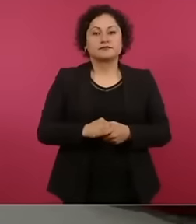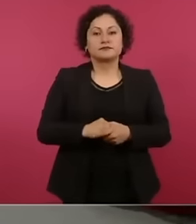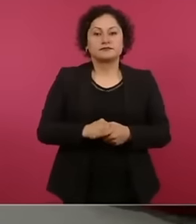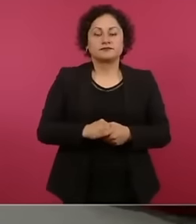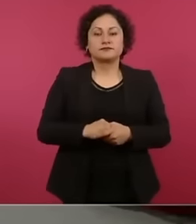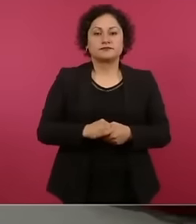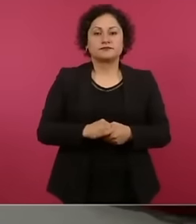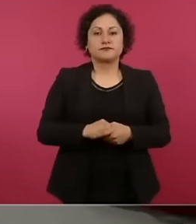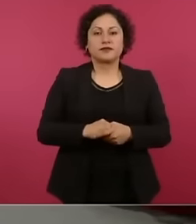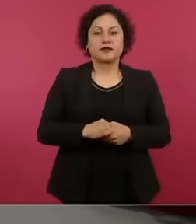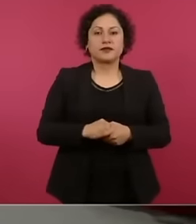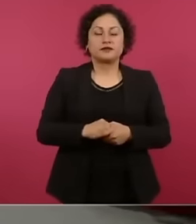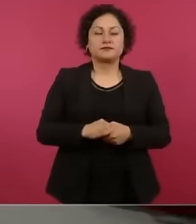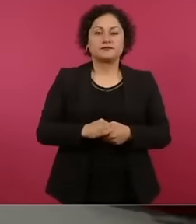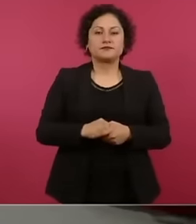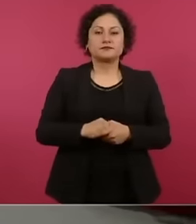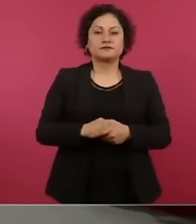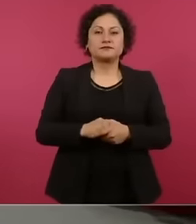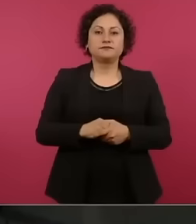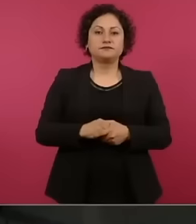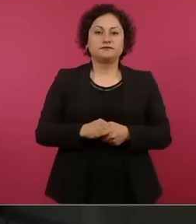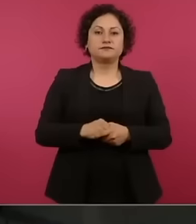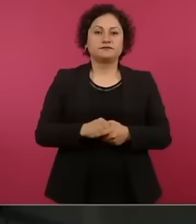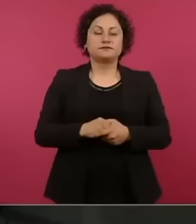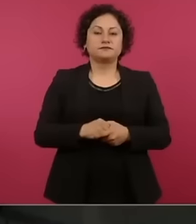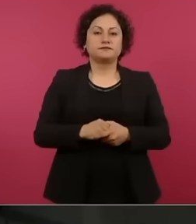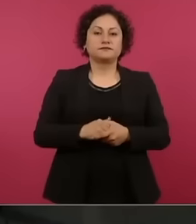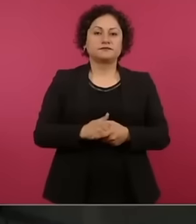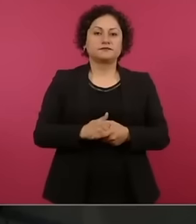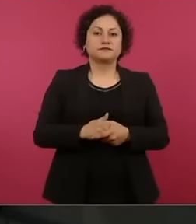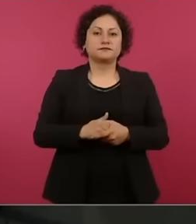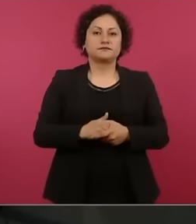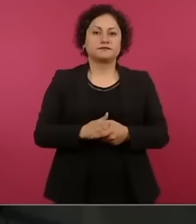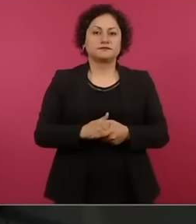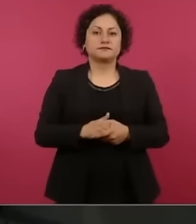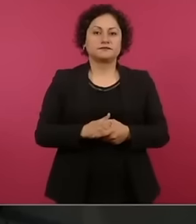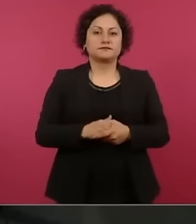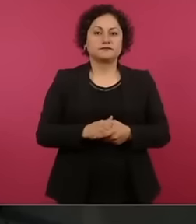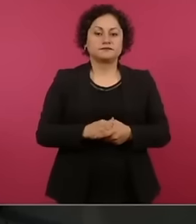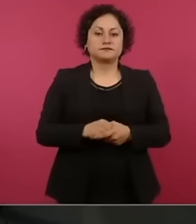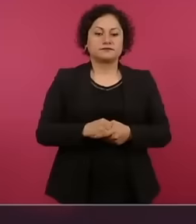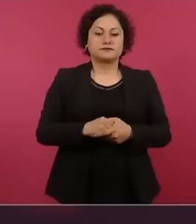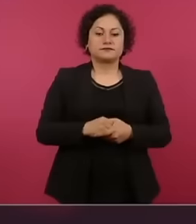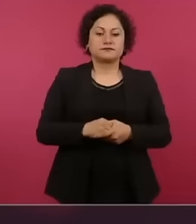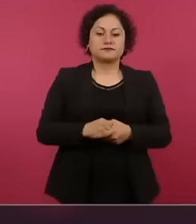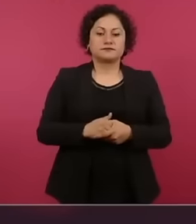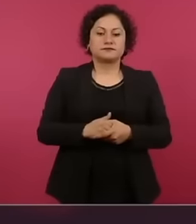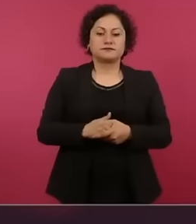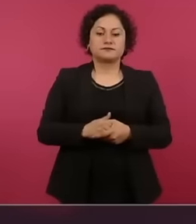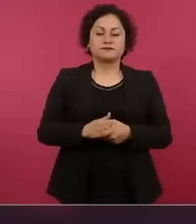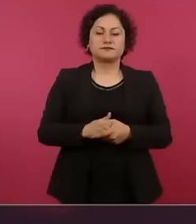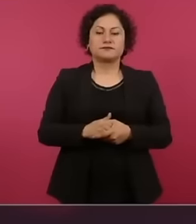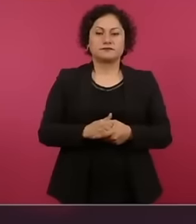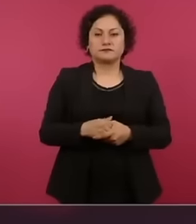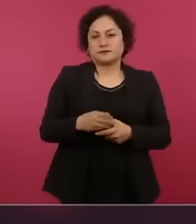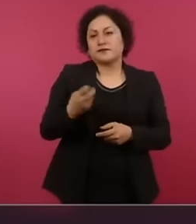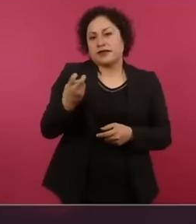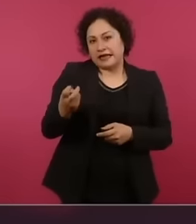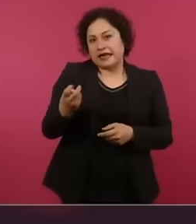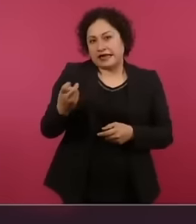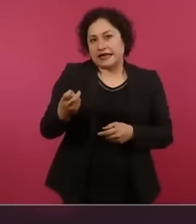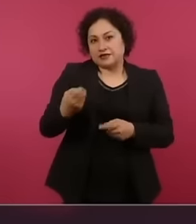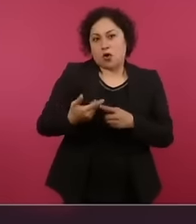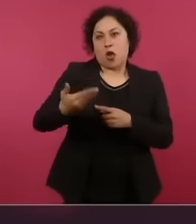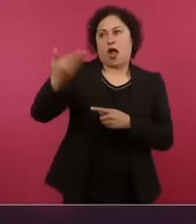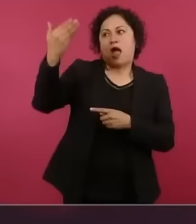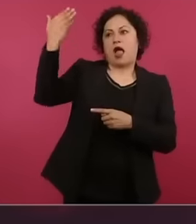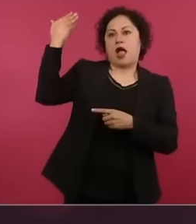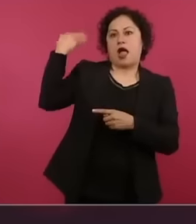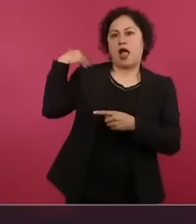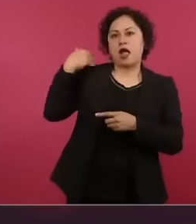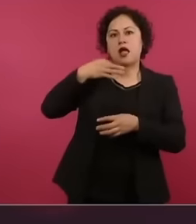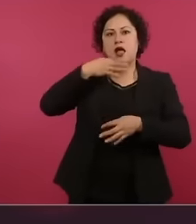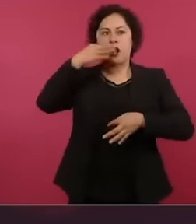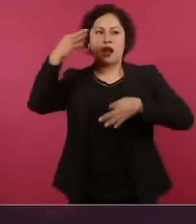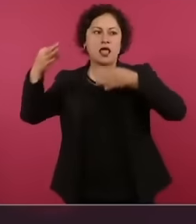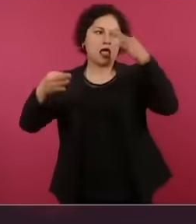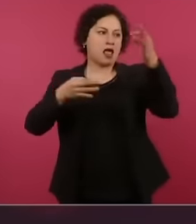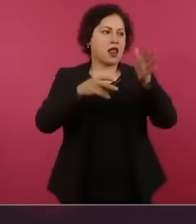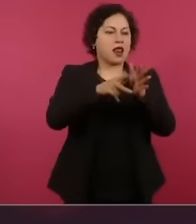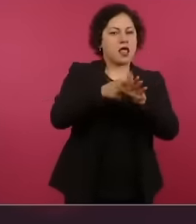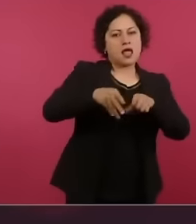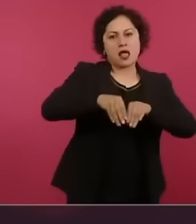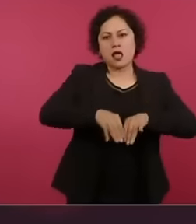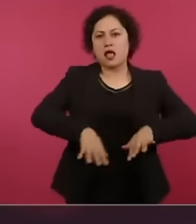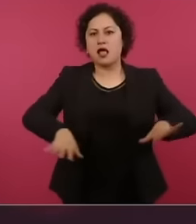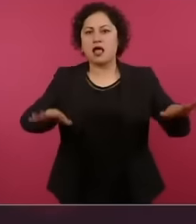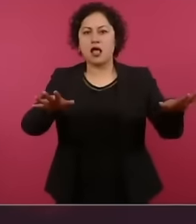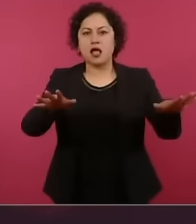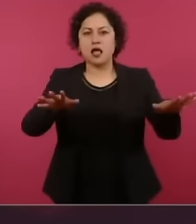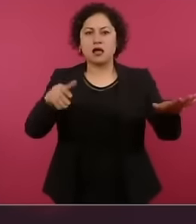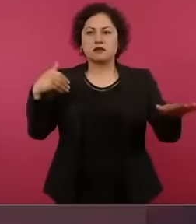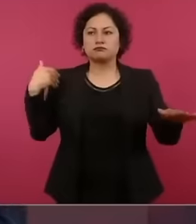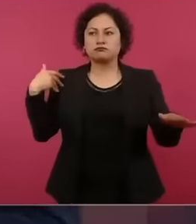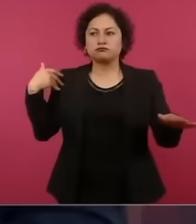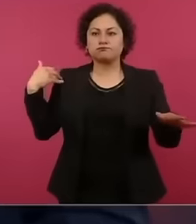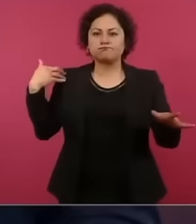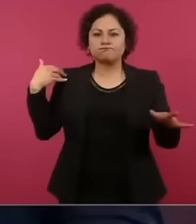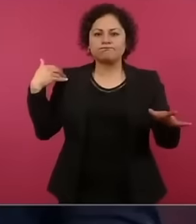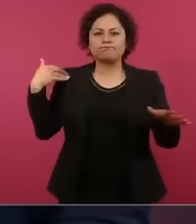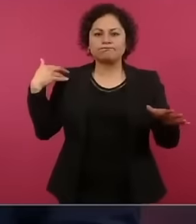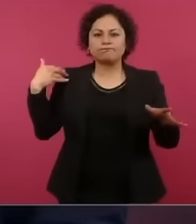but since all that has already been changing there is no longer any reason